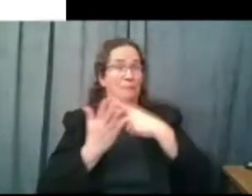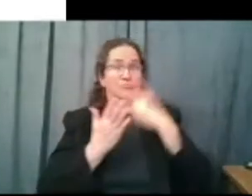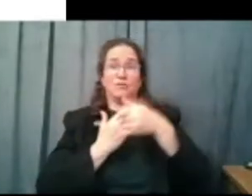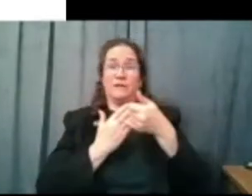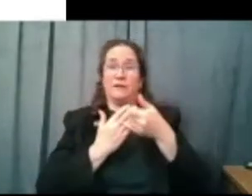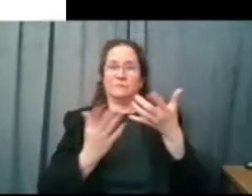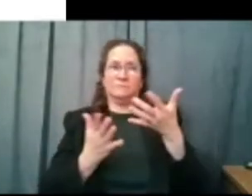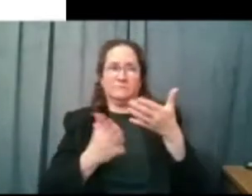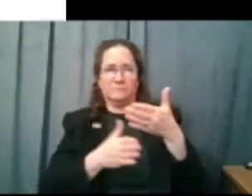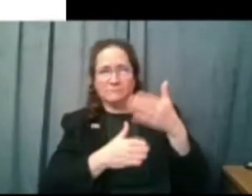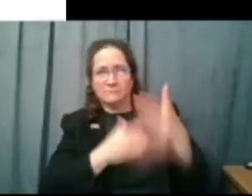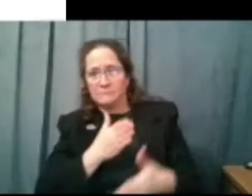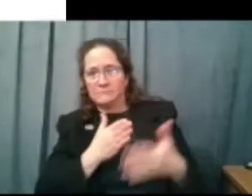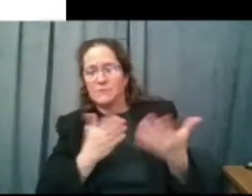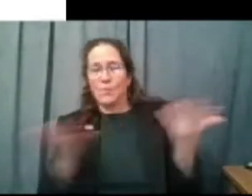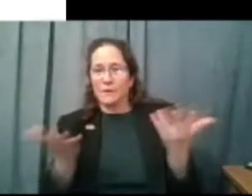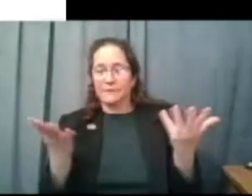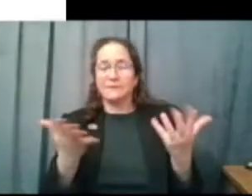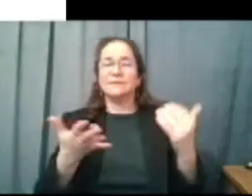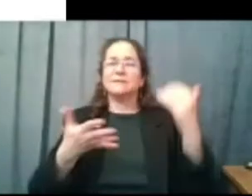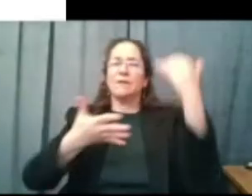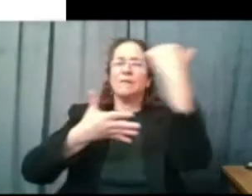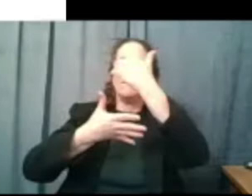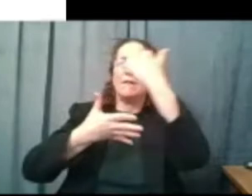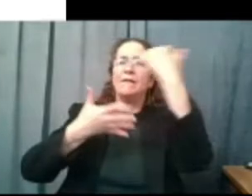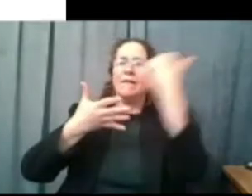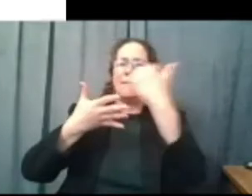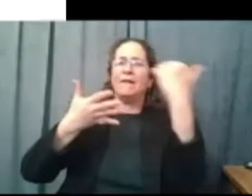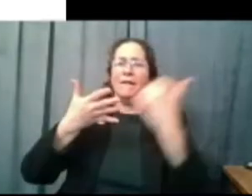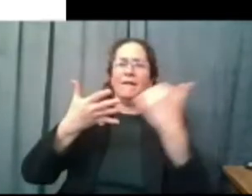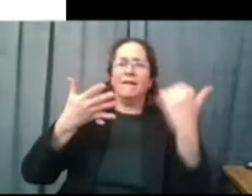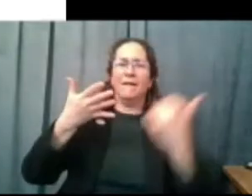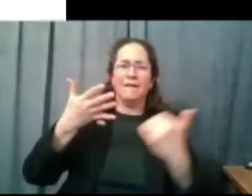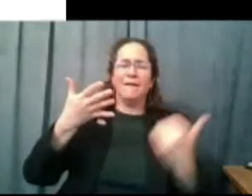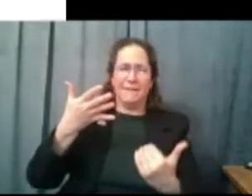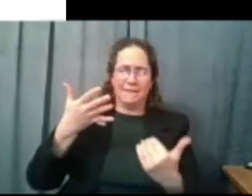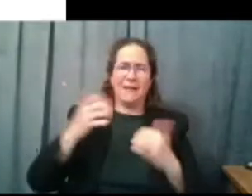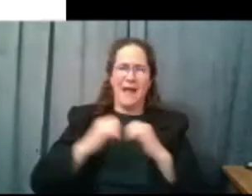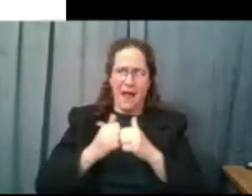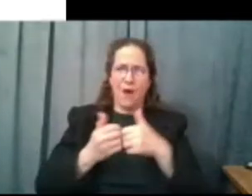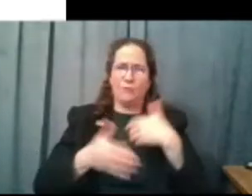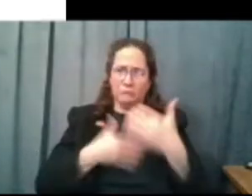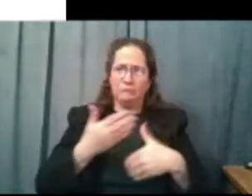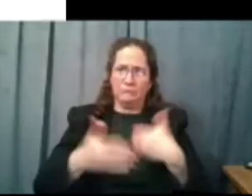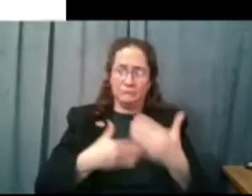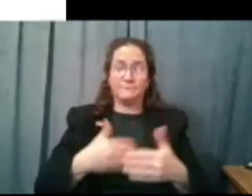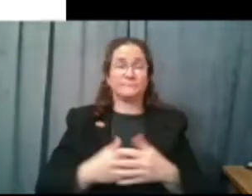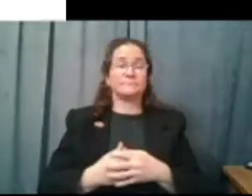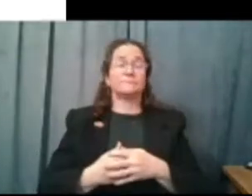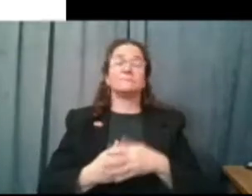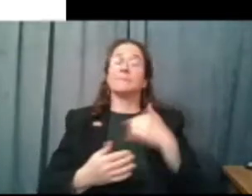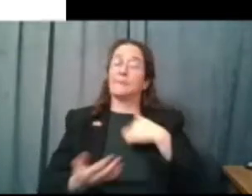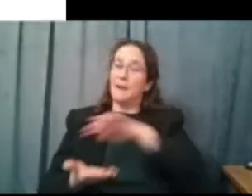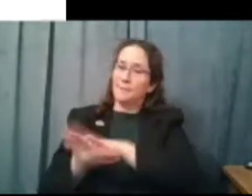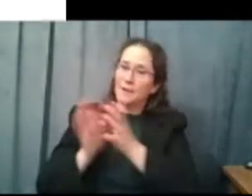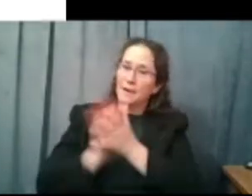and then the steps to get to that. As a building principle, basically on bell schedule